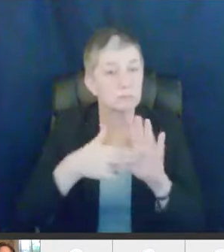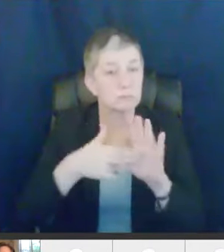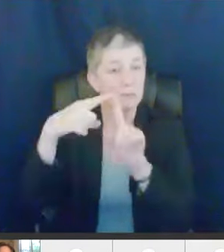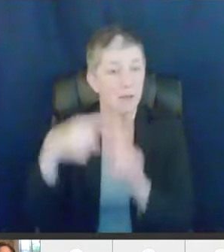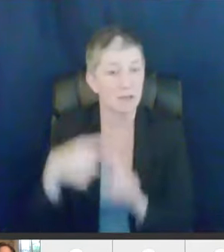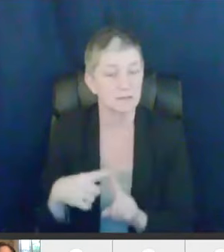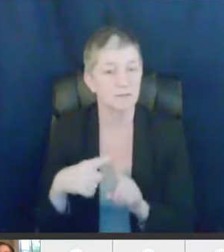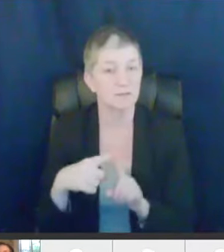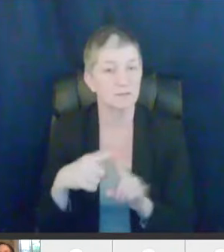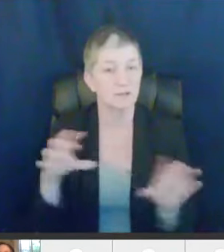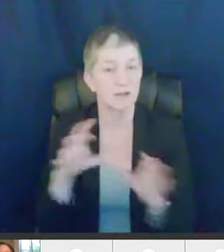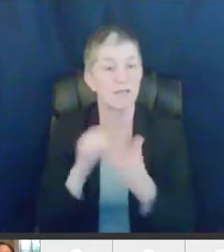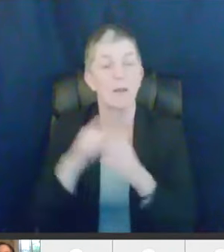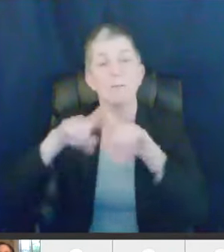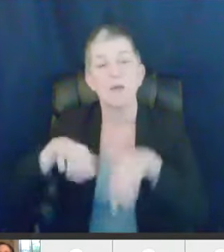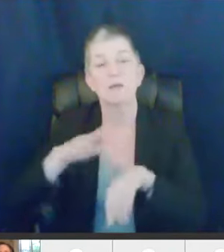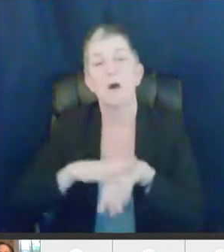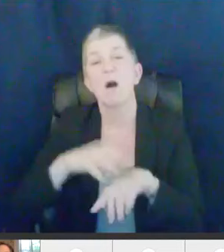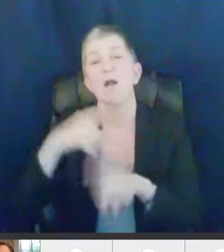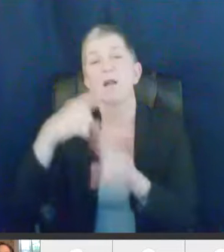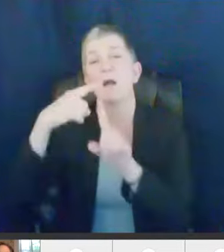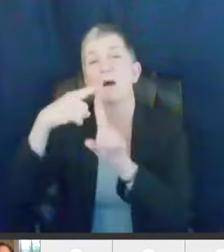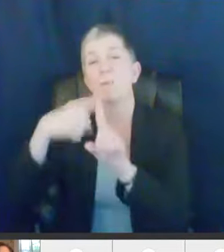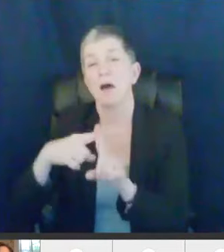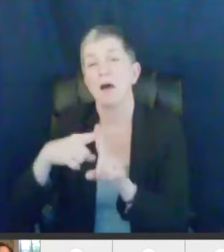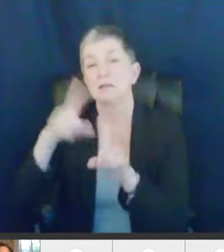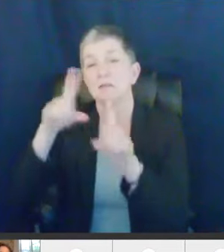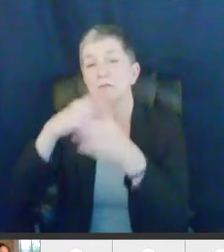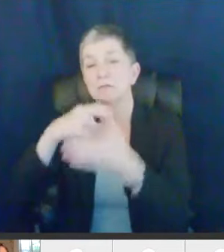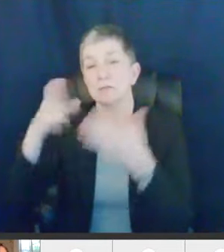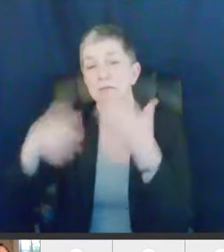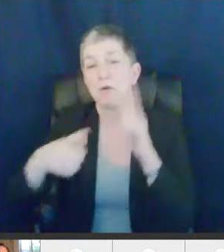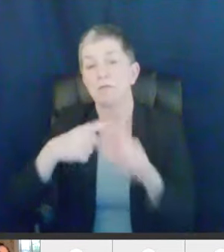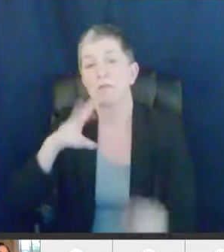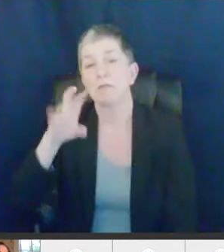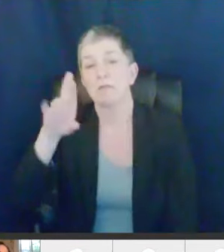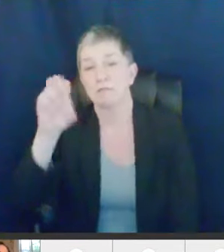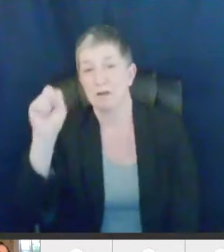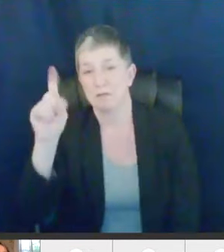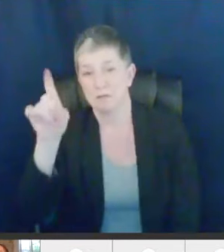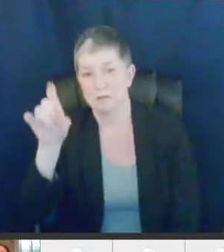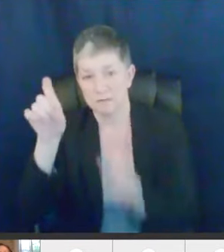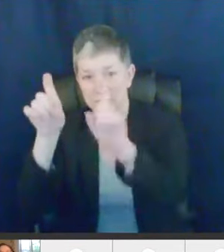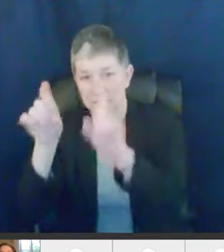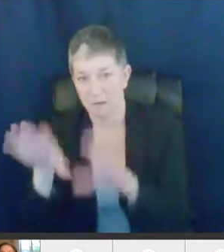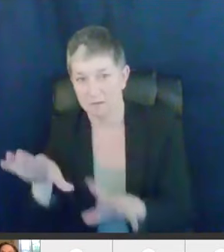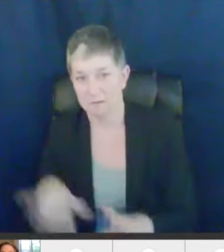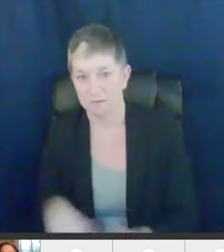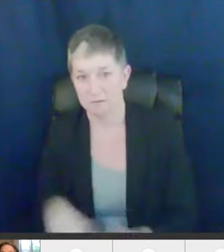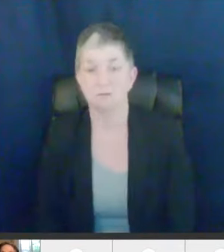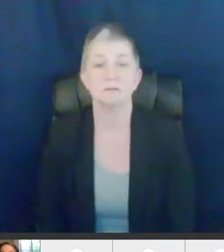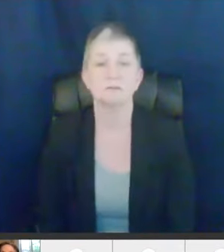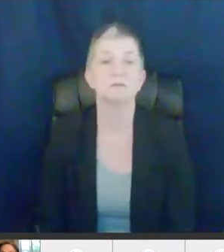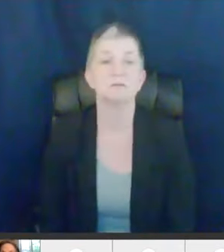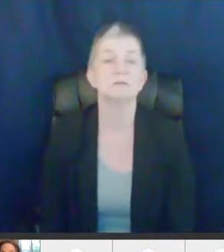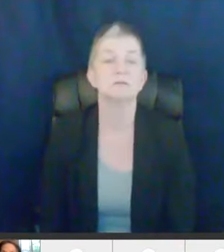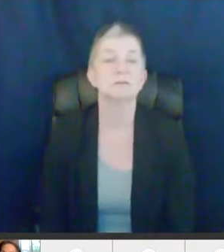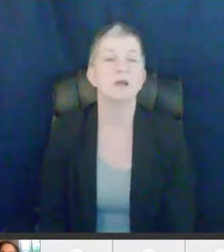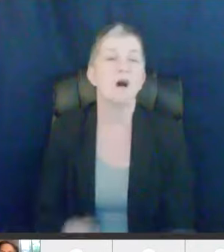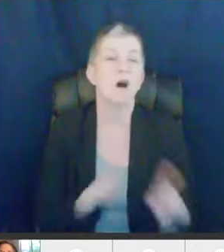based on a positive virus test I'm also saddened to confirm today that